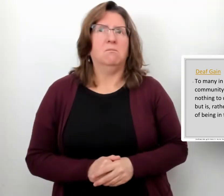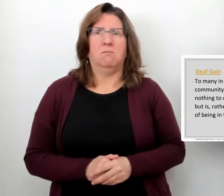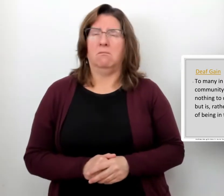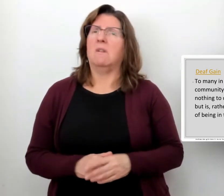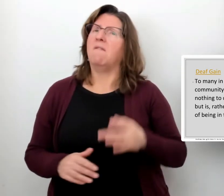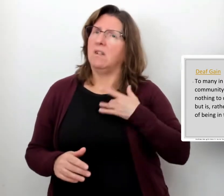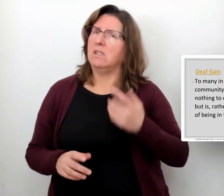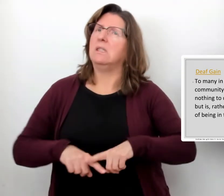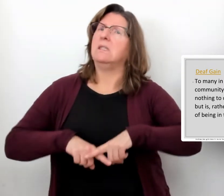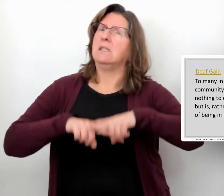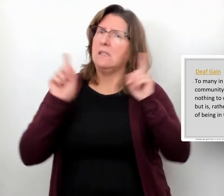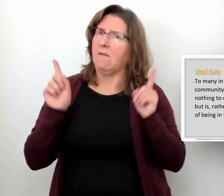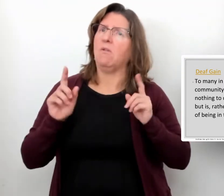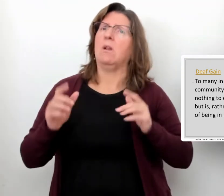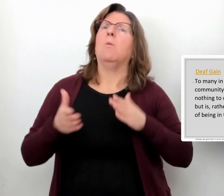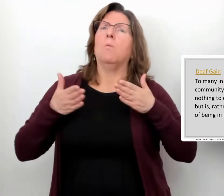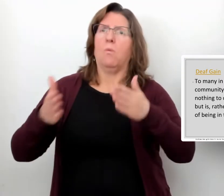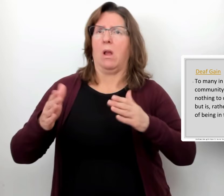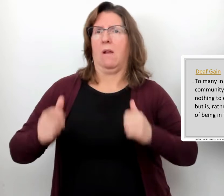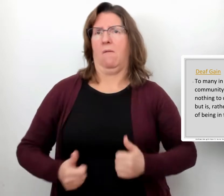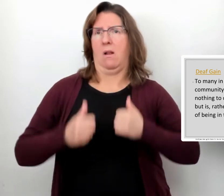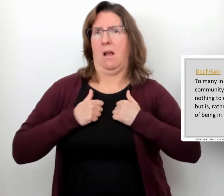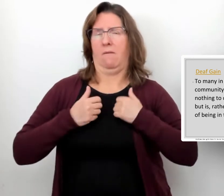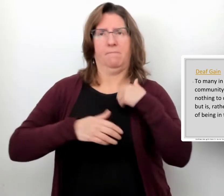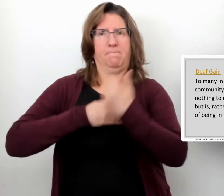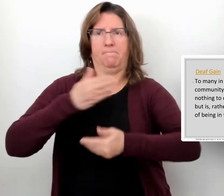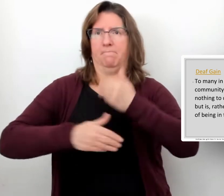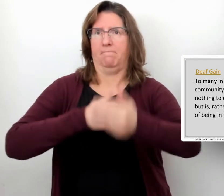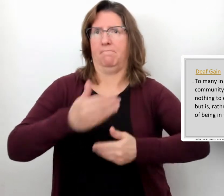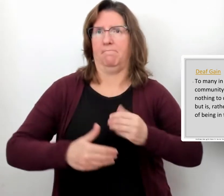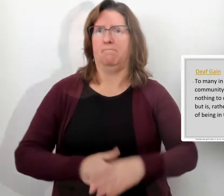Nothing is missing, but the experience is different.